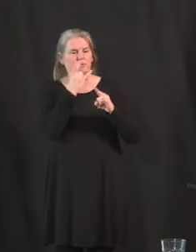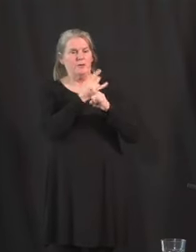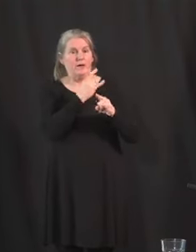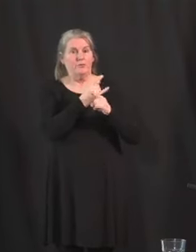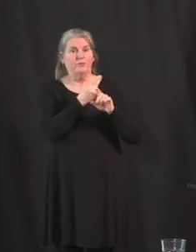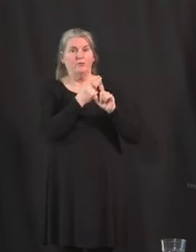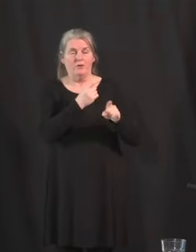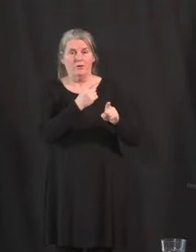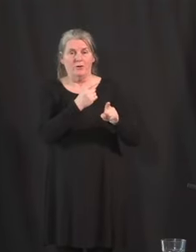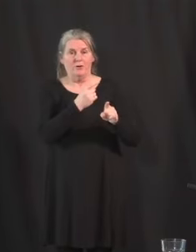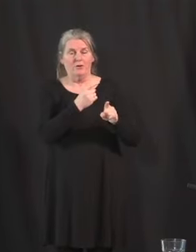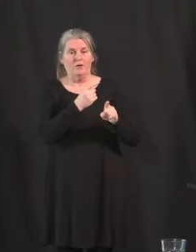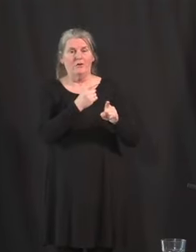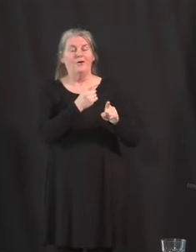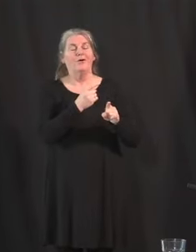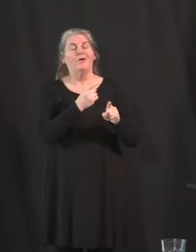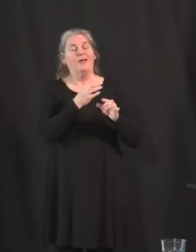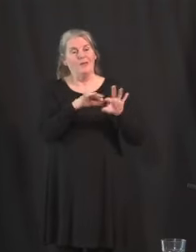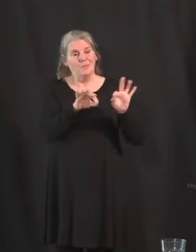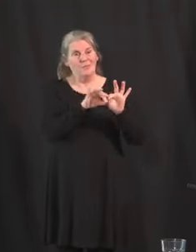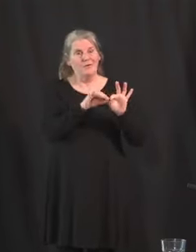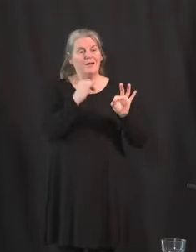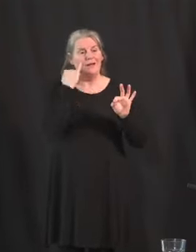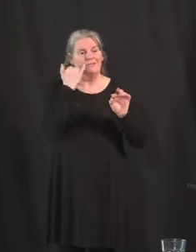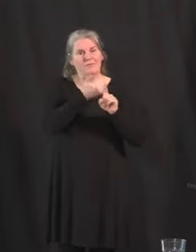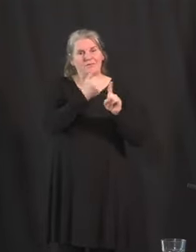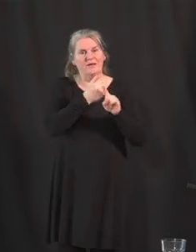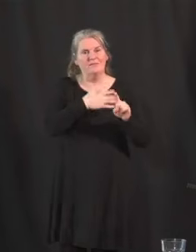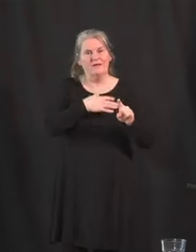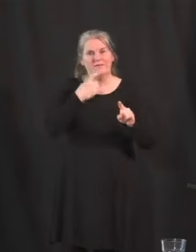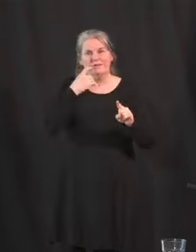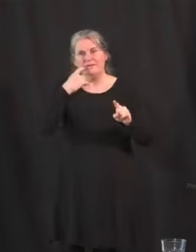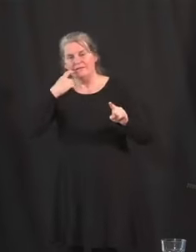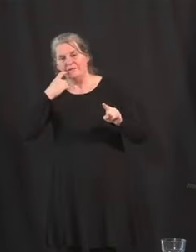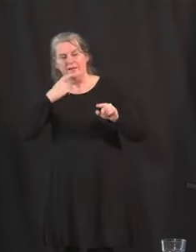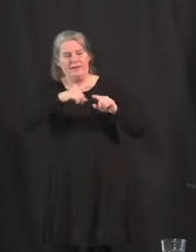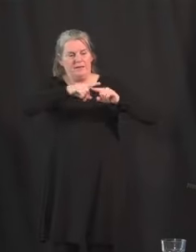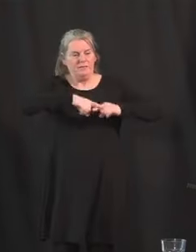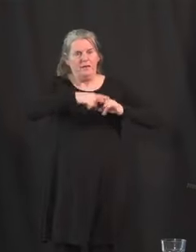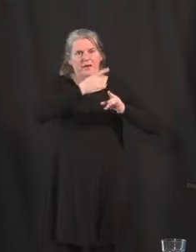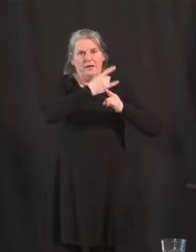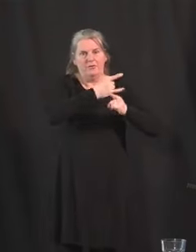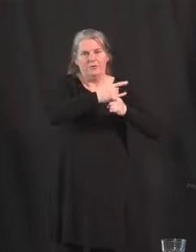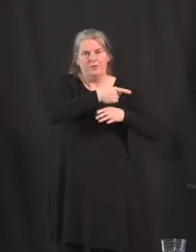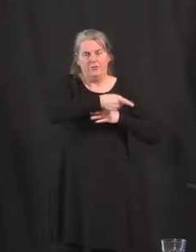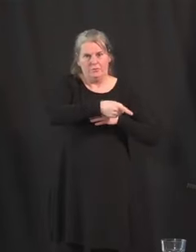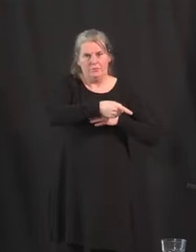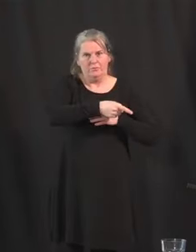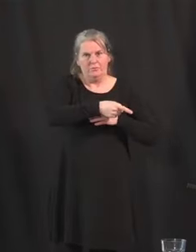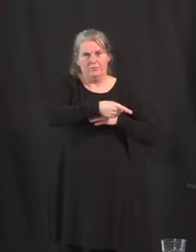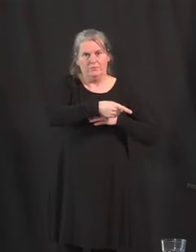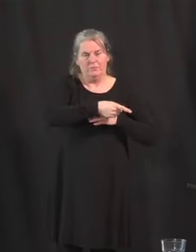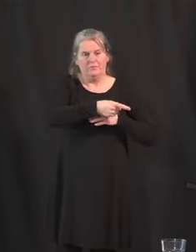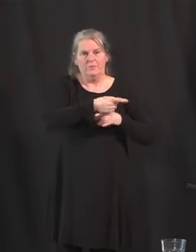ADDICTIONS TO ALCOHOL, FOR THOSE WHO DEPEND ON ALCOHOL FOR REASONS THAT MAY NOT BE IDEAL